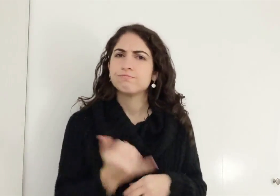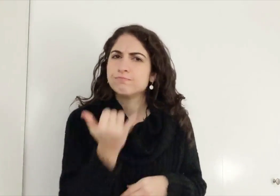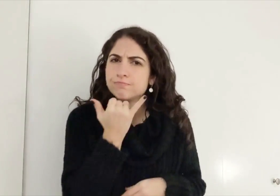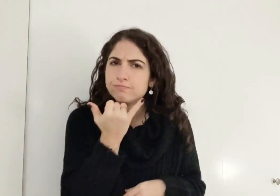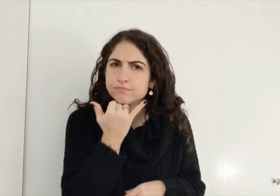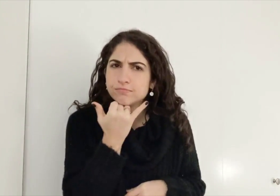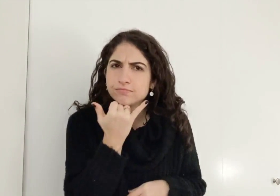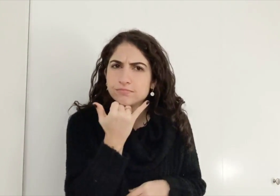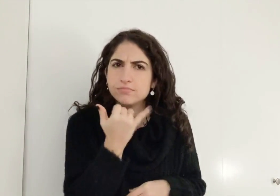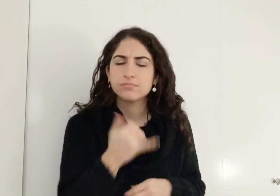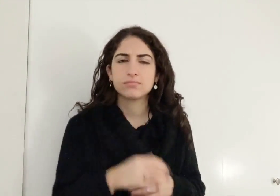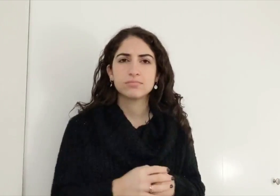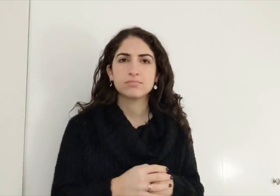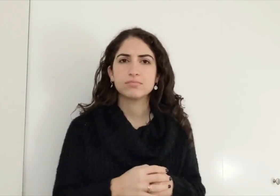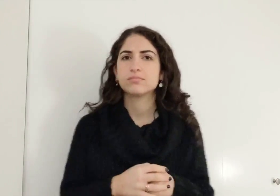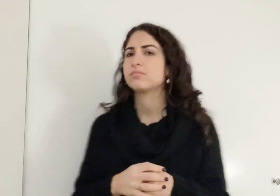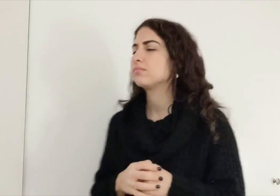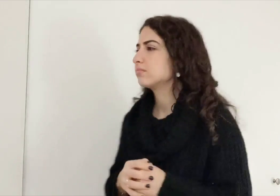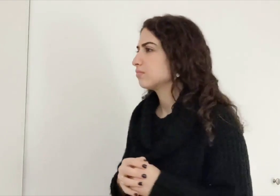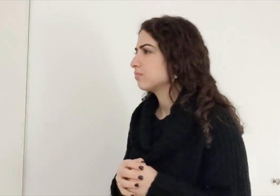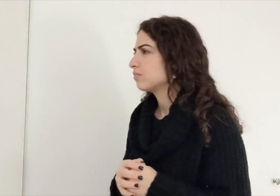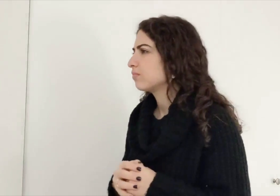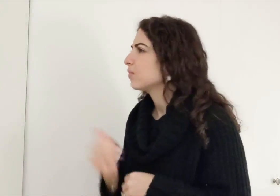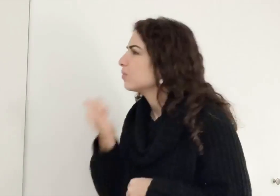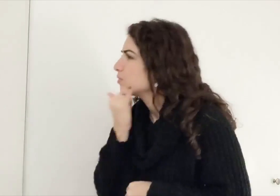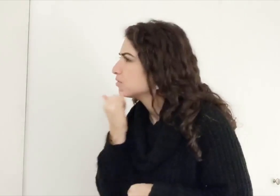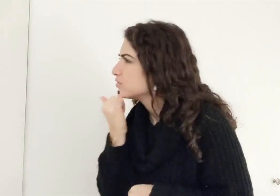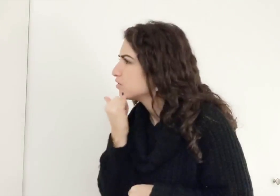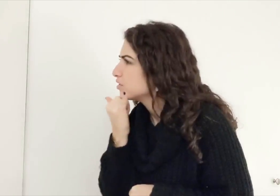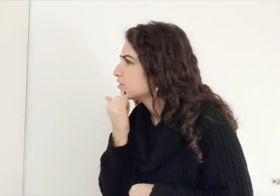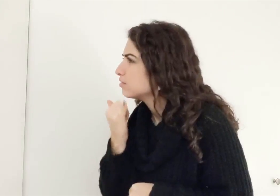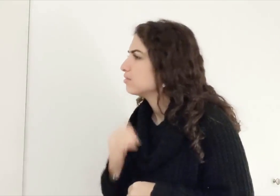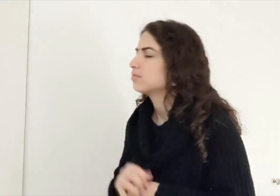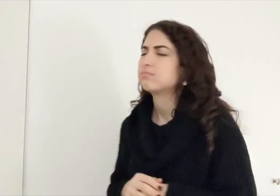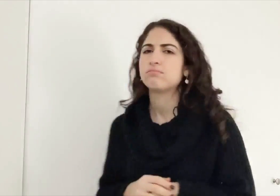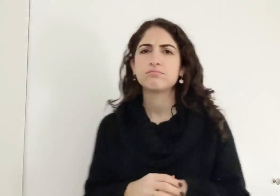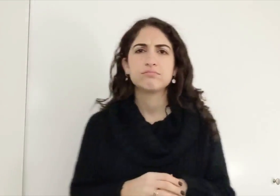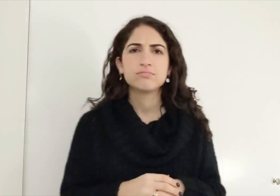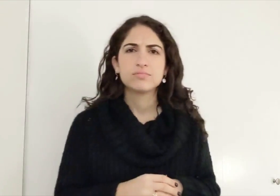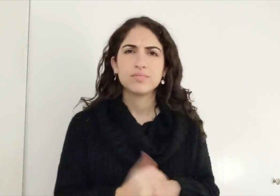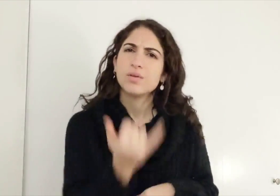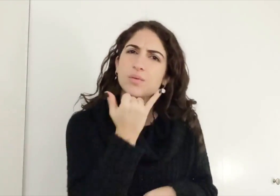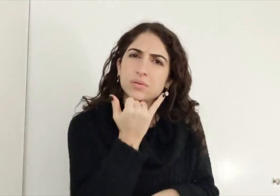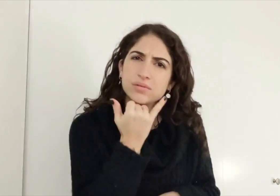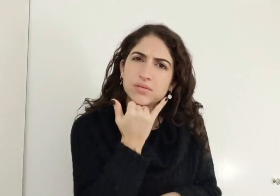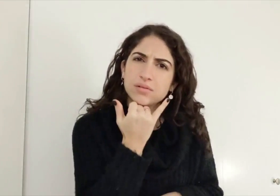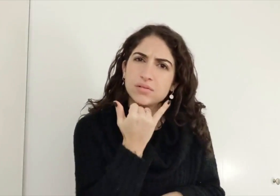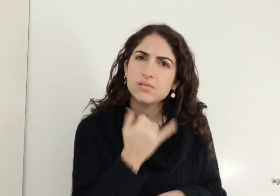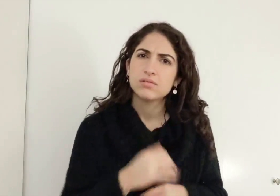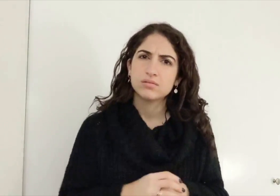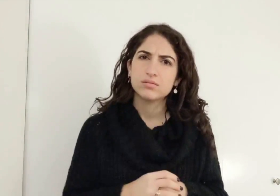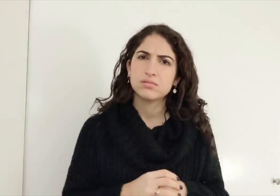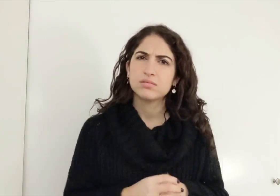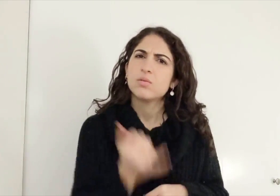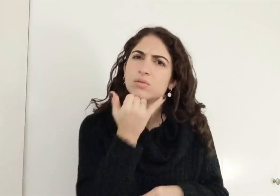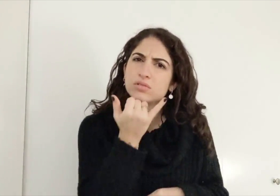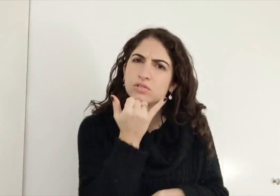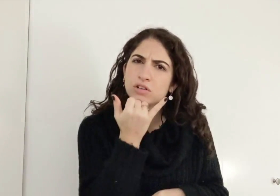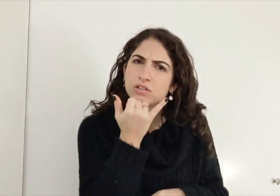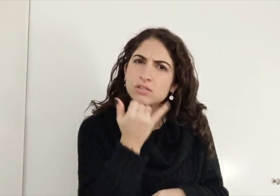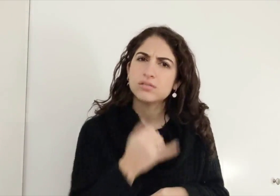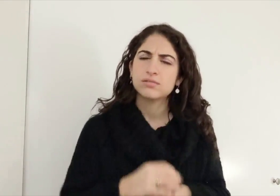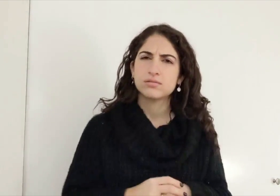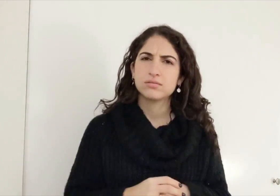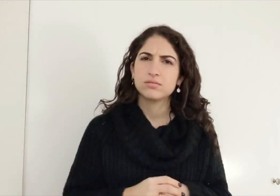"What's wrong?" "What's wrong" "What's the matter?"